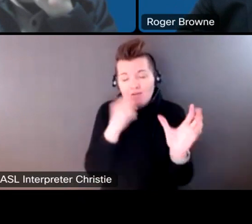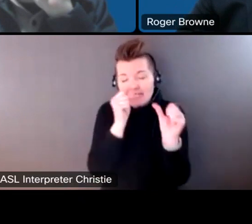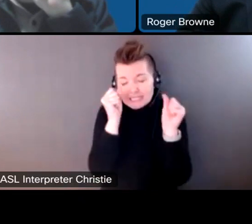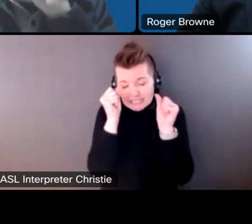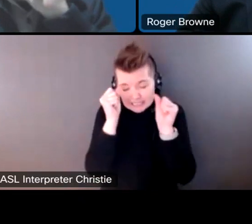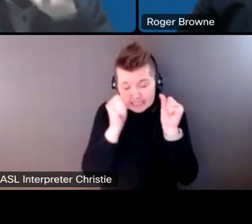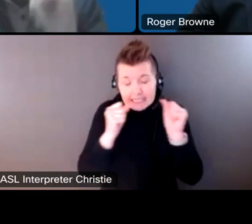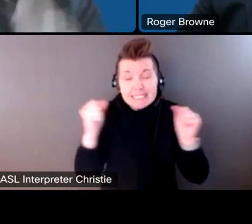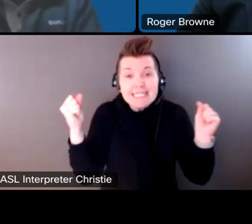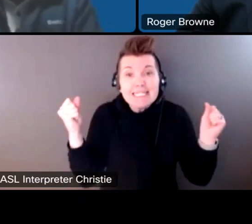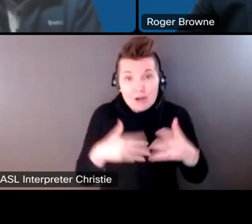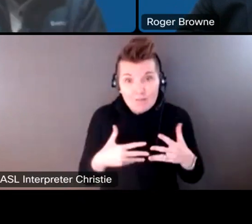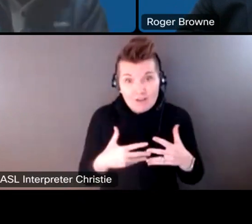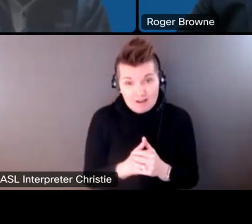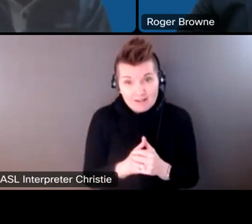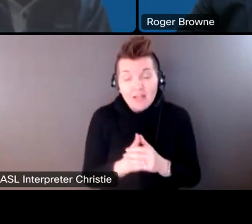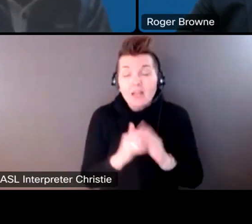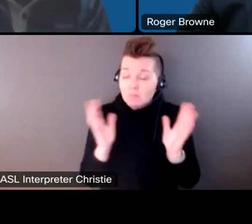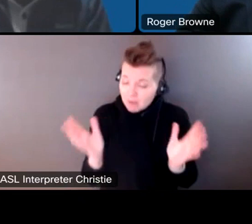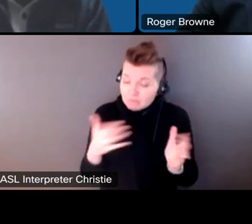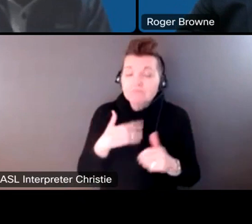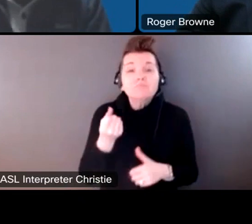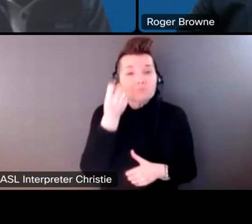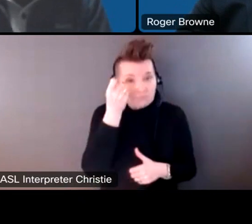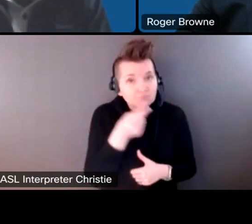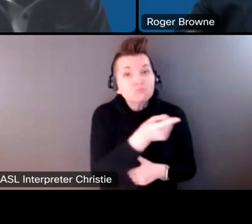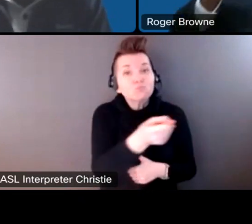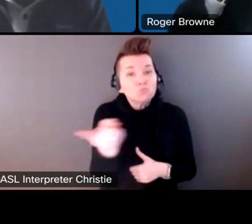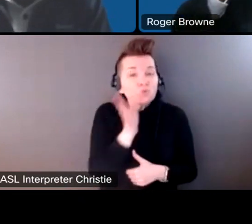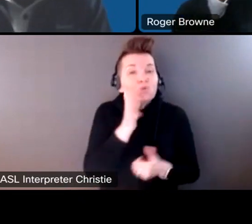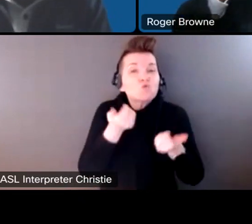But I understand that you say that you will try to avoid this. But I want to flip this.